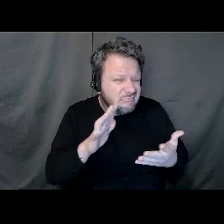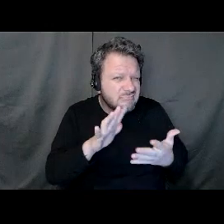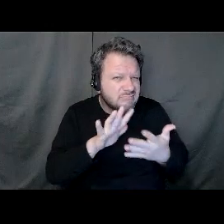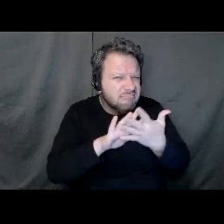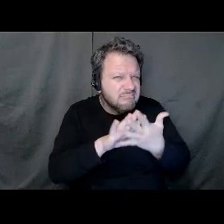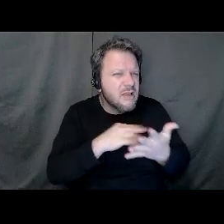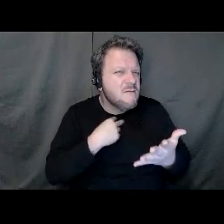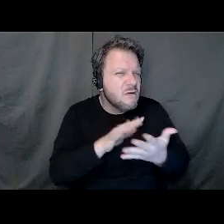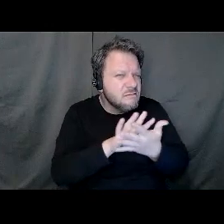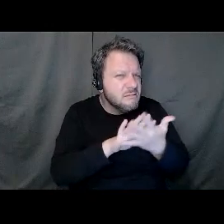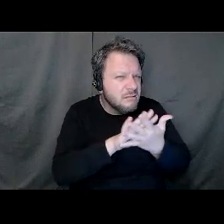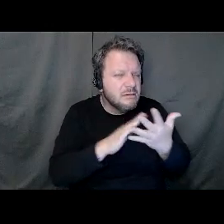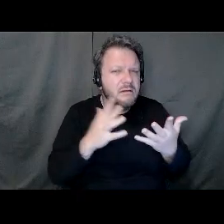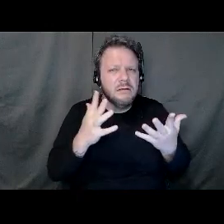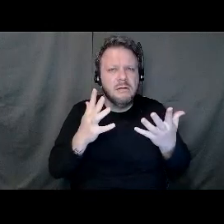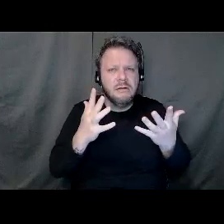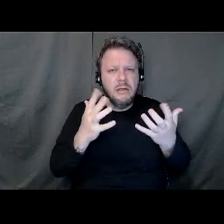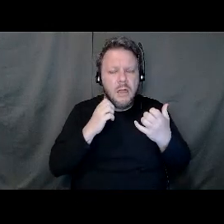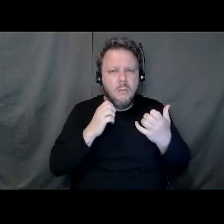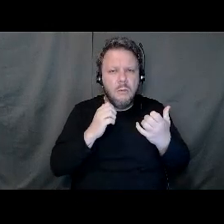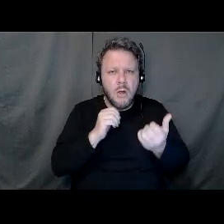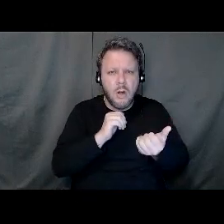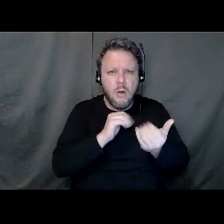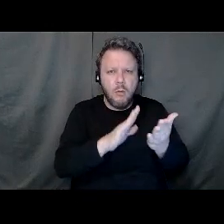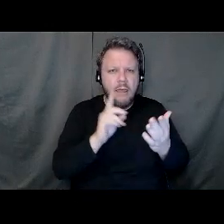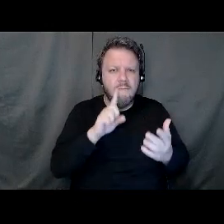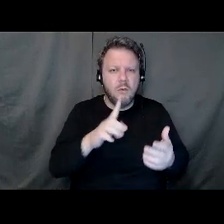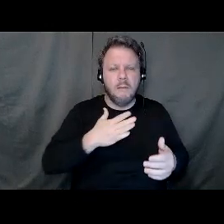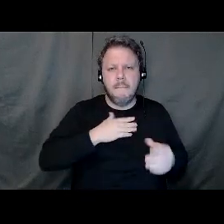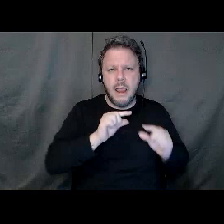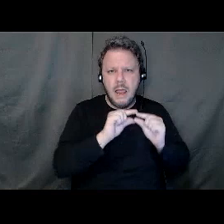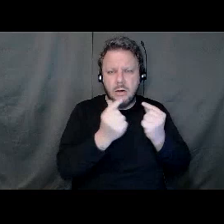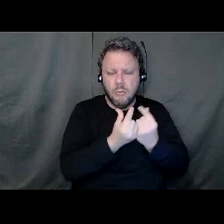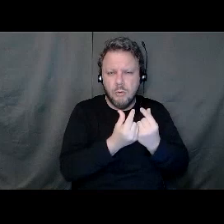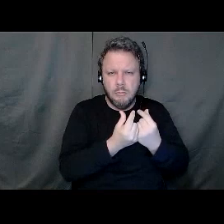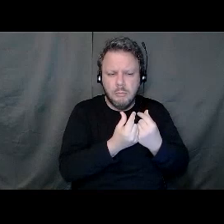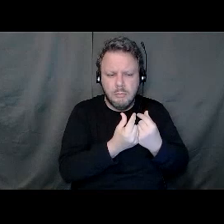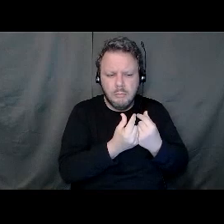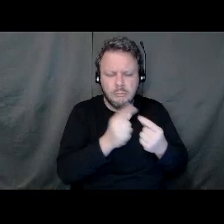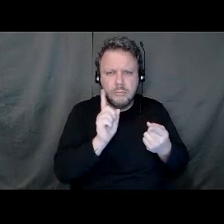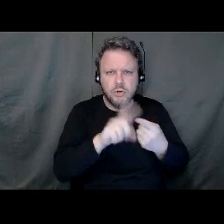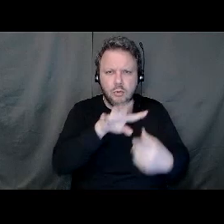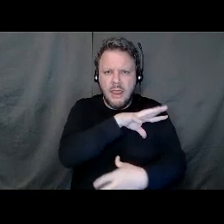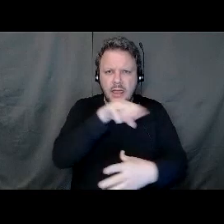I want to have a way for me for my group to go in the project that is going on